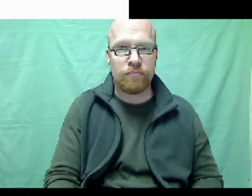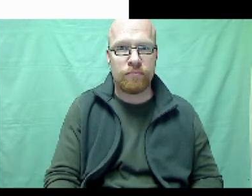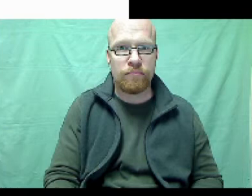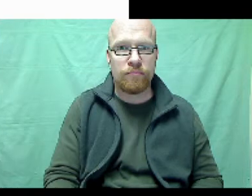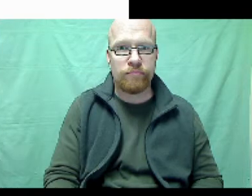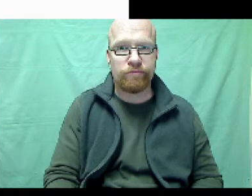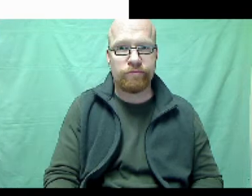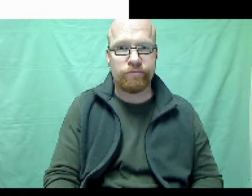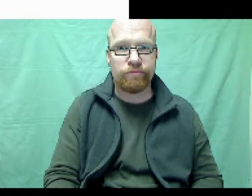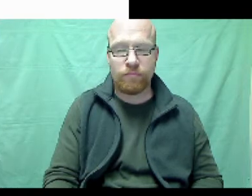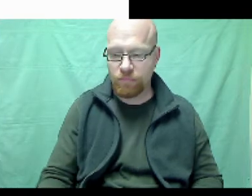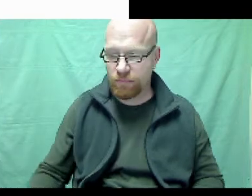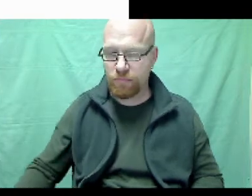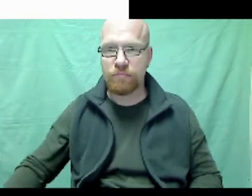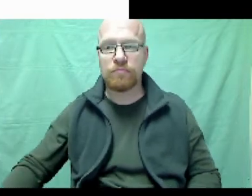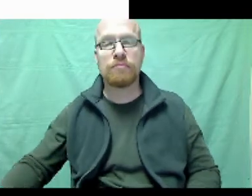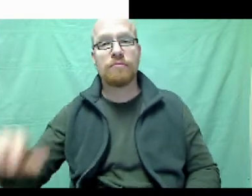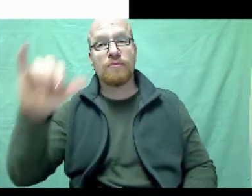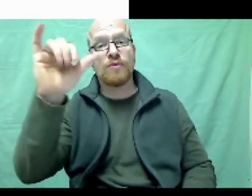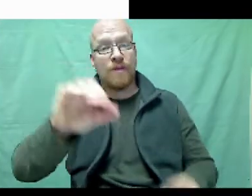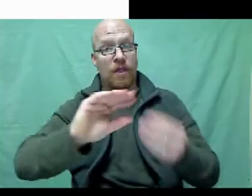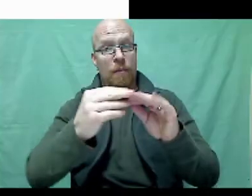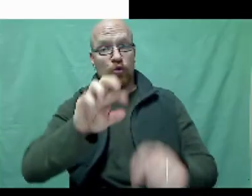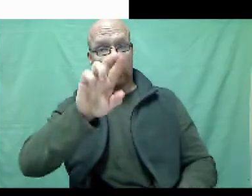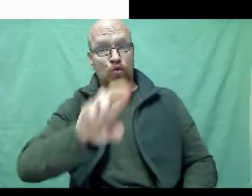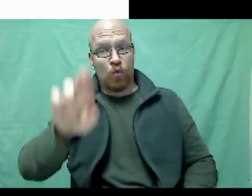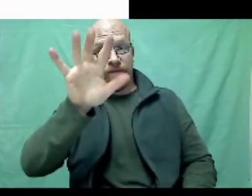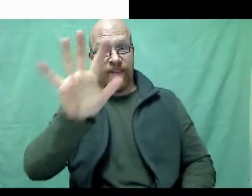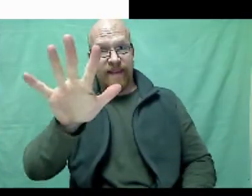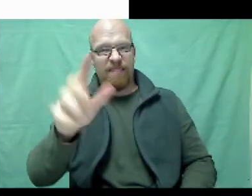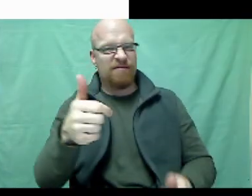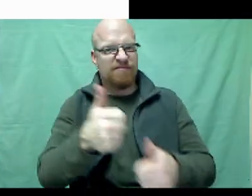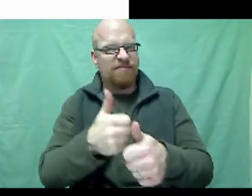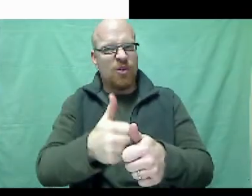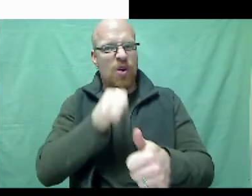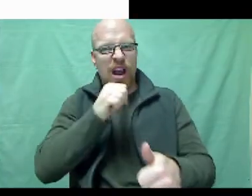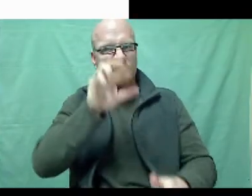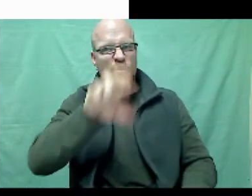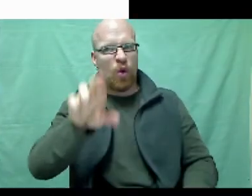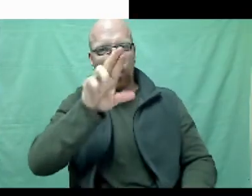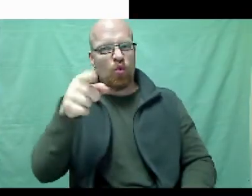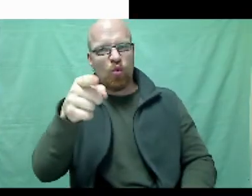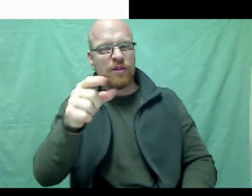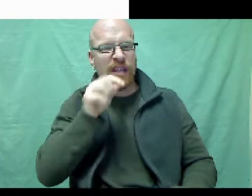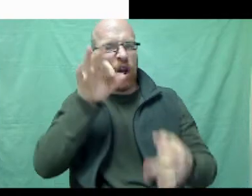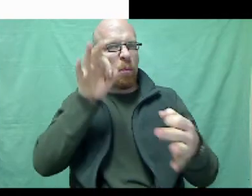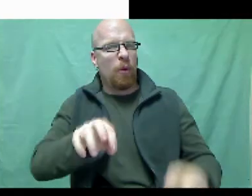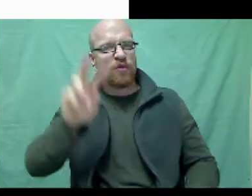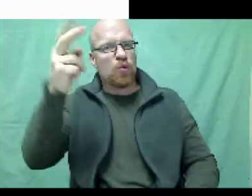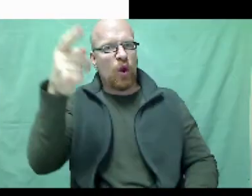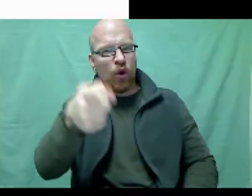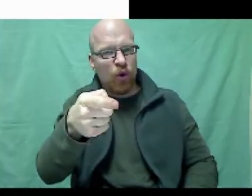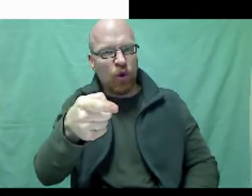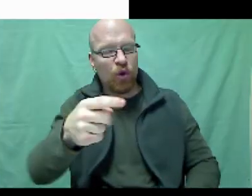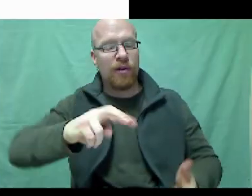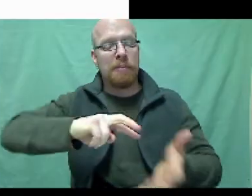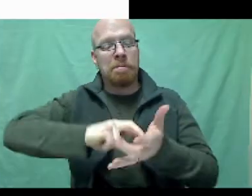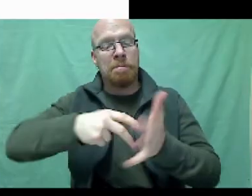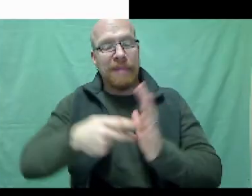So the square root of 5, 5 is not a perfect square, right? There's no square root for that. This is one that doesn't have a perfect square for a square root.